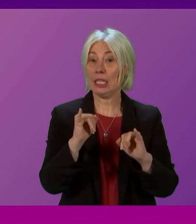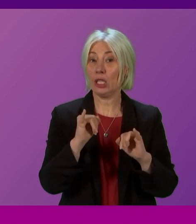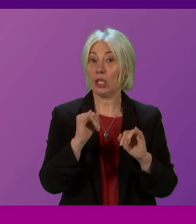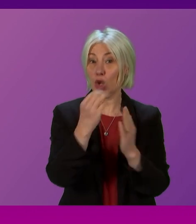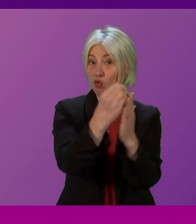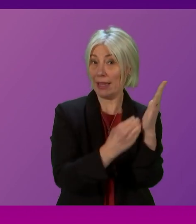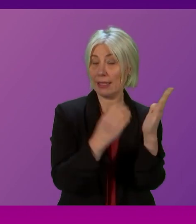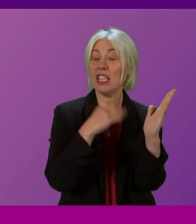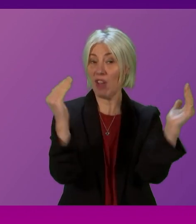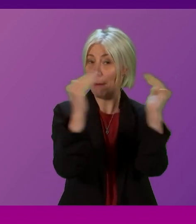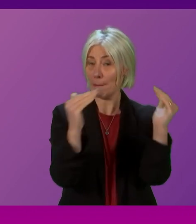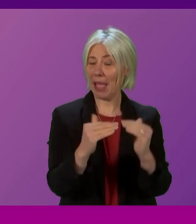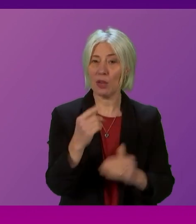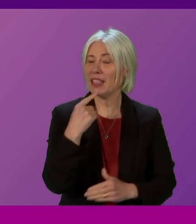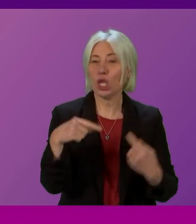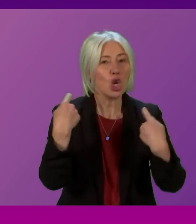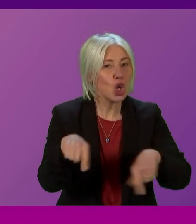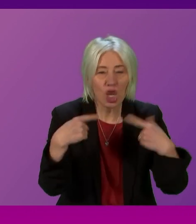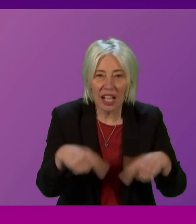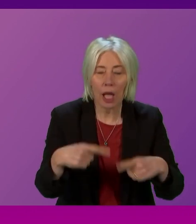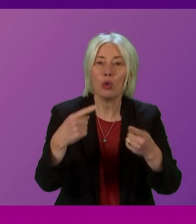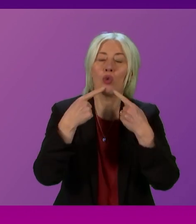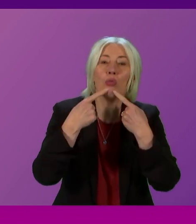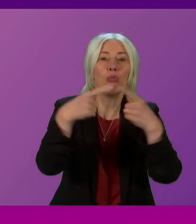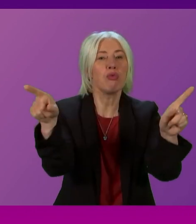they were “not allowed” to call or declare the situation as such.